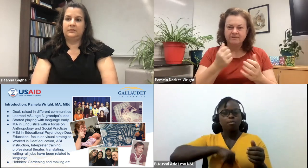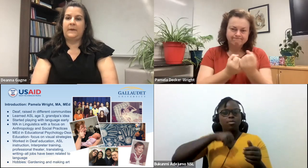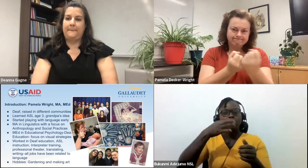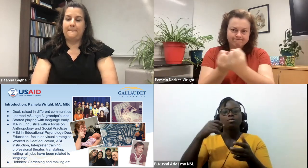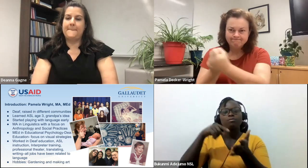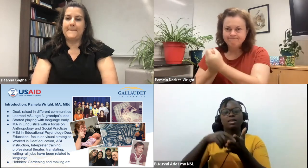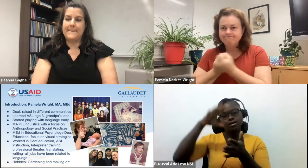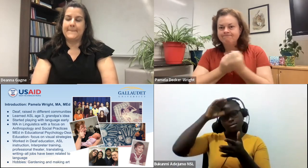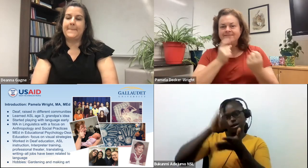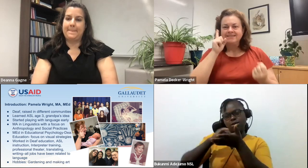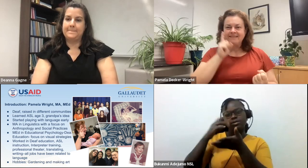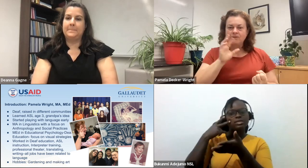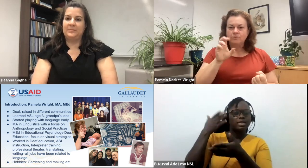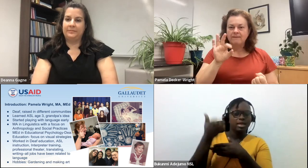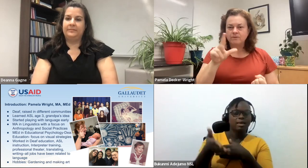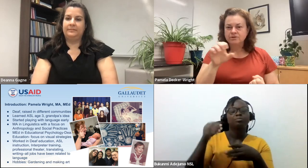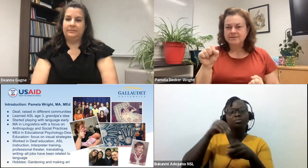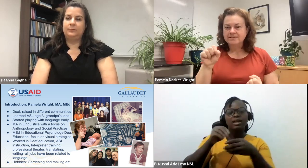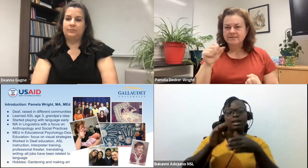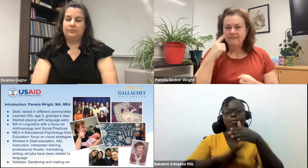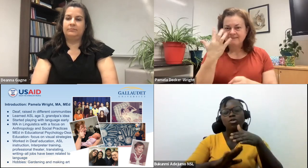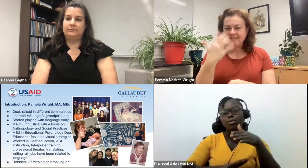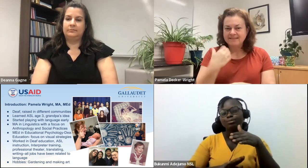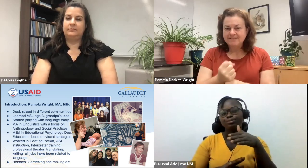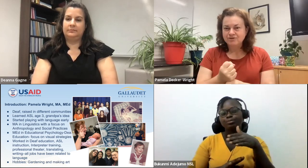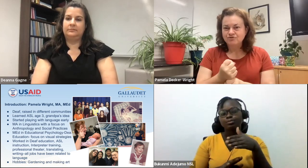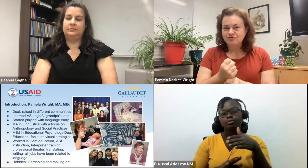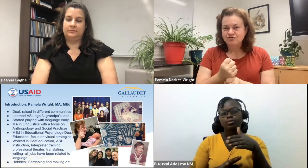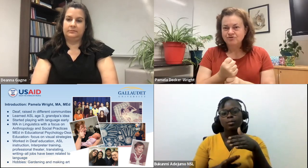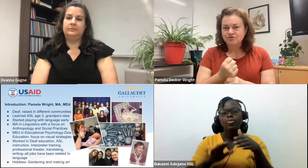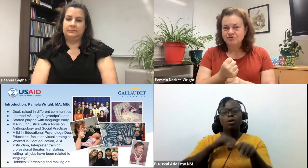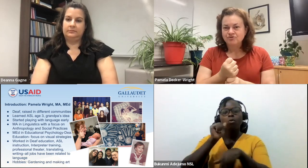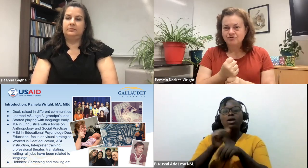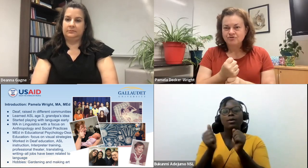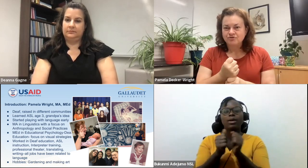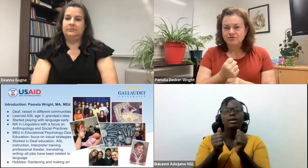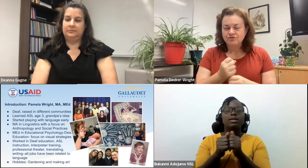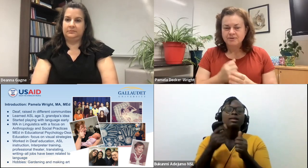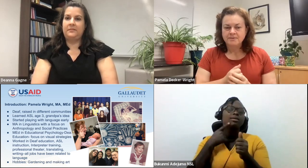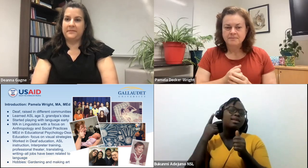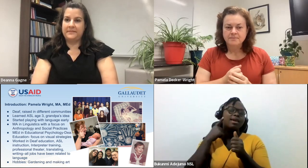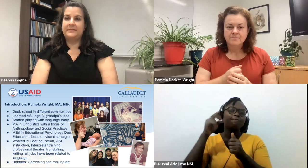It was a group, and I was there to advocate and support these deaf refugees, and I did that work for about 5 years.